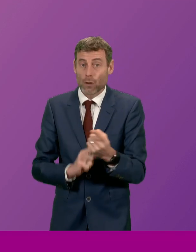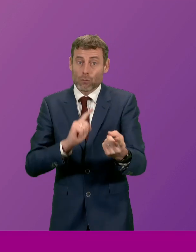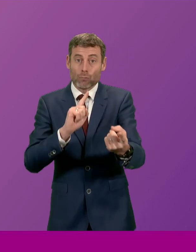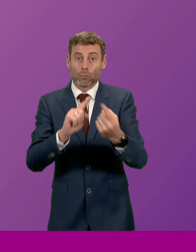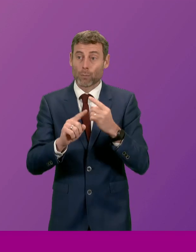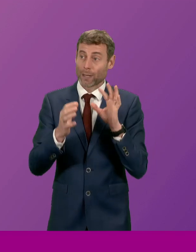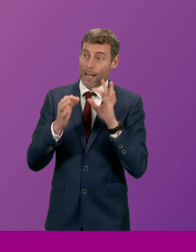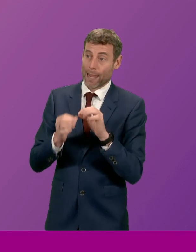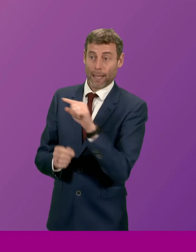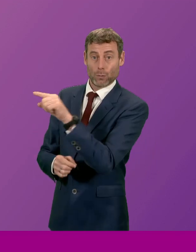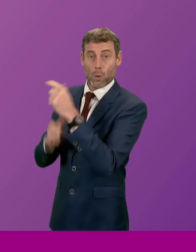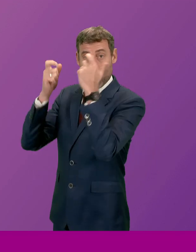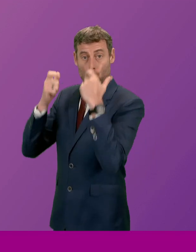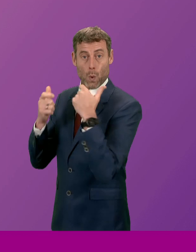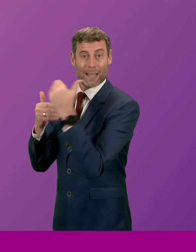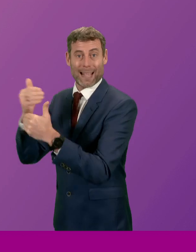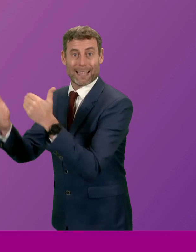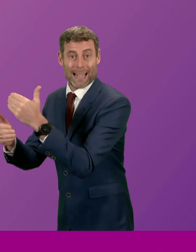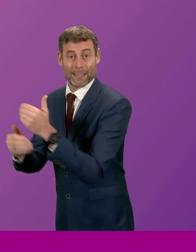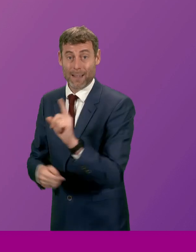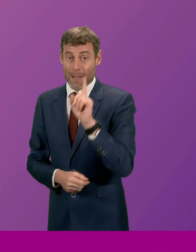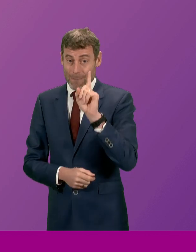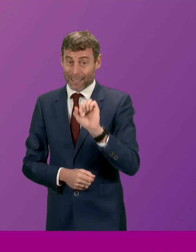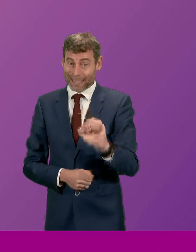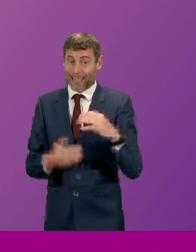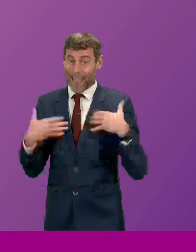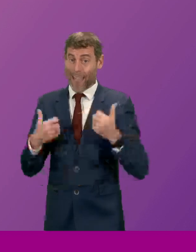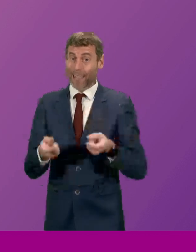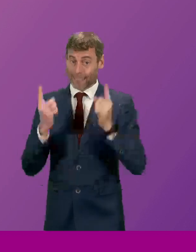although I note that his health secretary did exactly that yesterday.